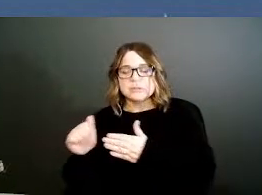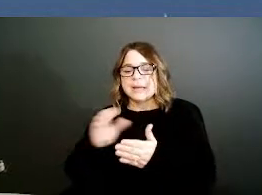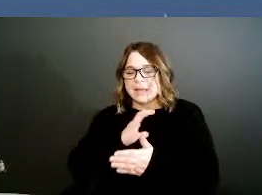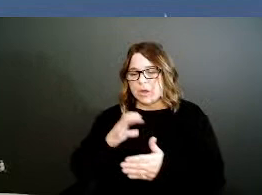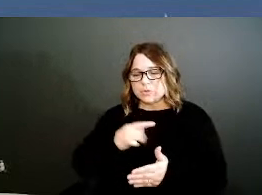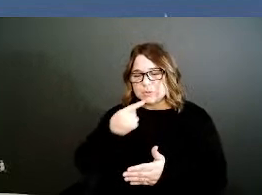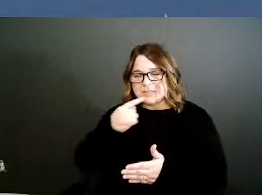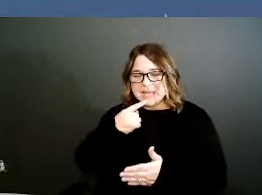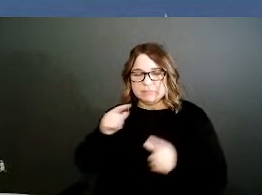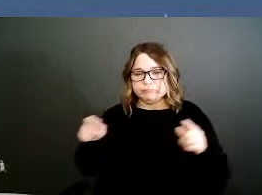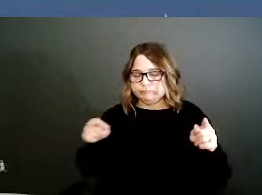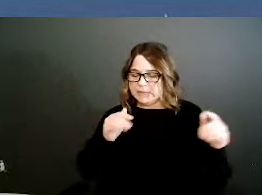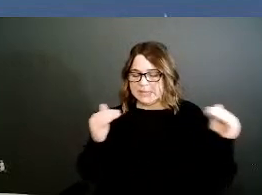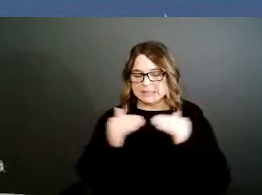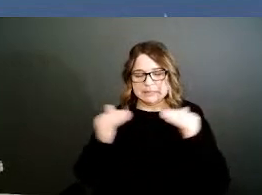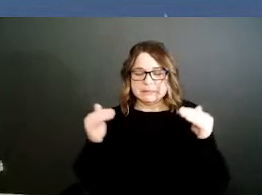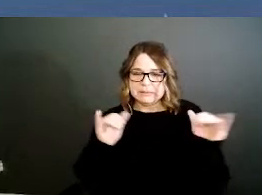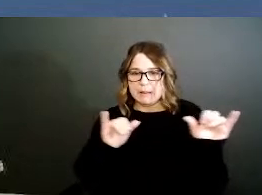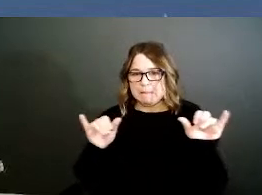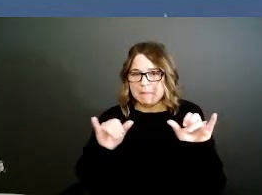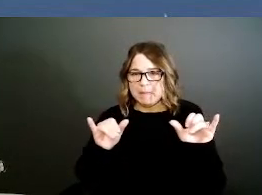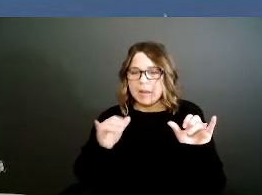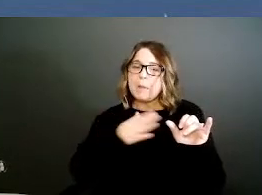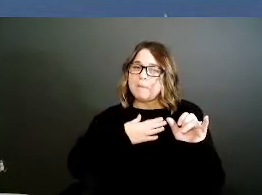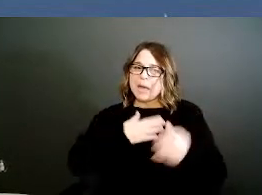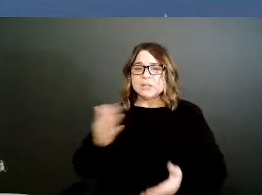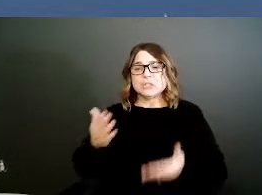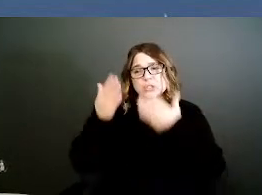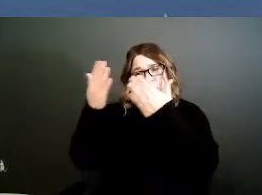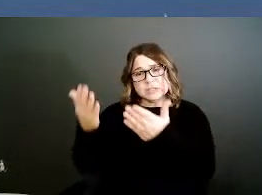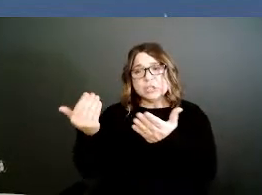BUT I WOULD RENEW MY SUGGESTION THAT AS PUBLIC SERVANTS, YOUR SALARY SHOULD BE CONNECTED TO THE PUBLIC YOU SERVE.